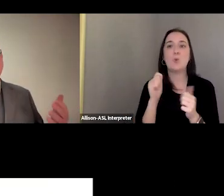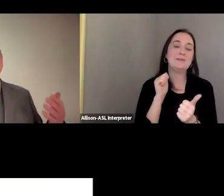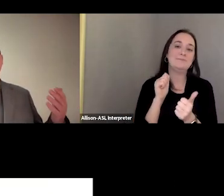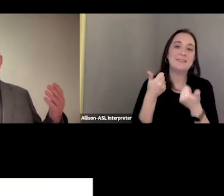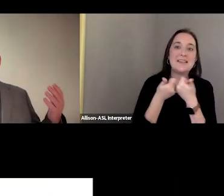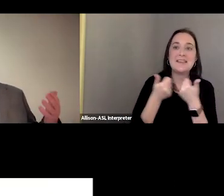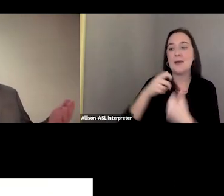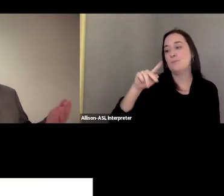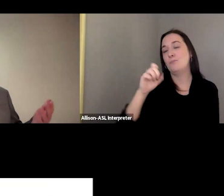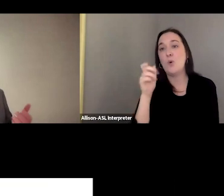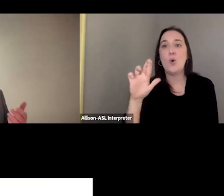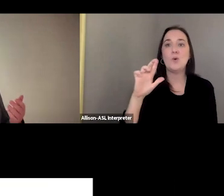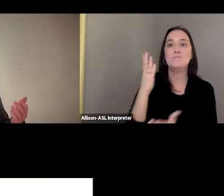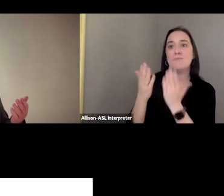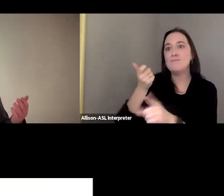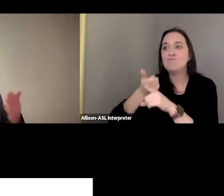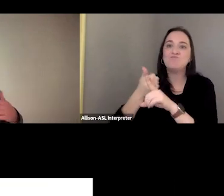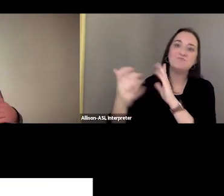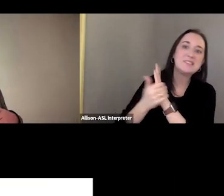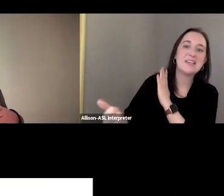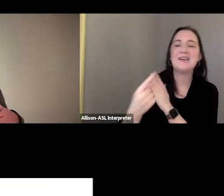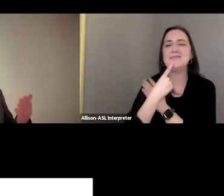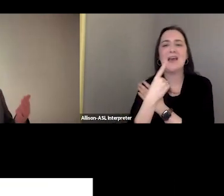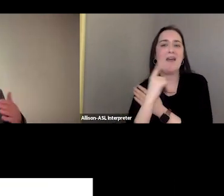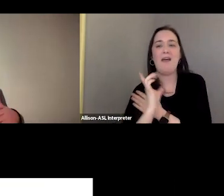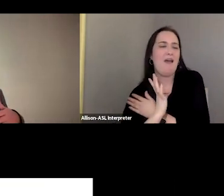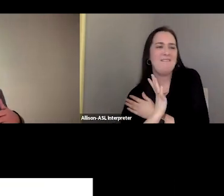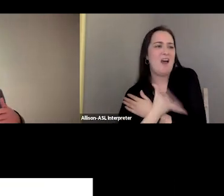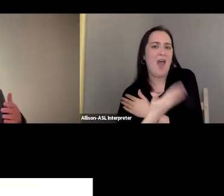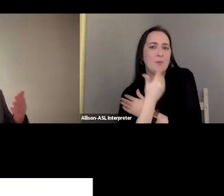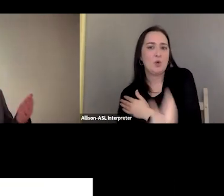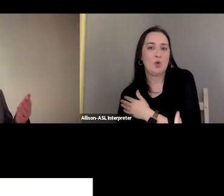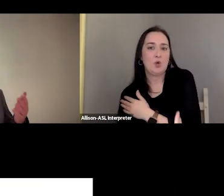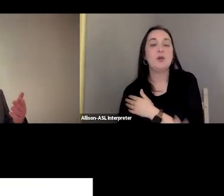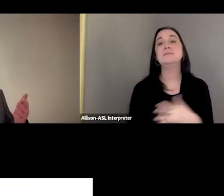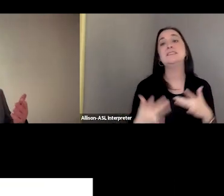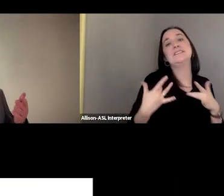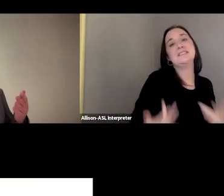And therefore they're good at it. We see a similar trend for sports bettors. Sports bettors will tell you